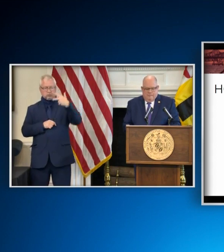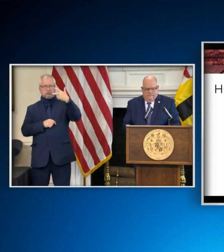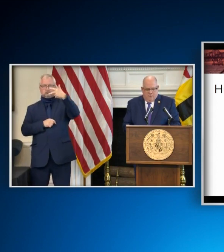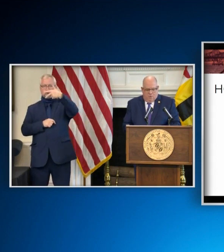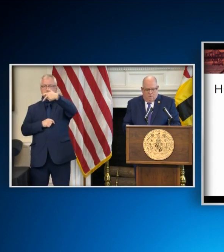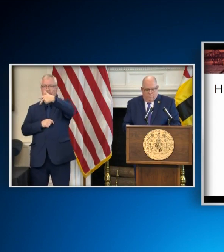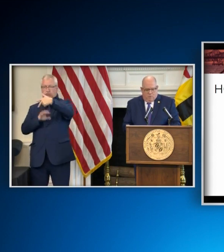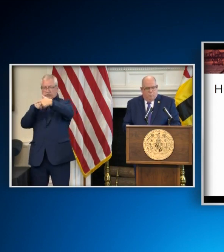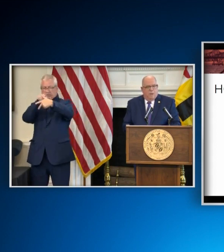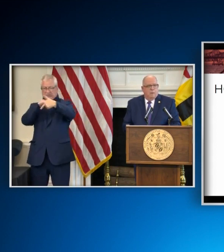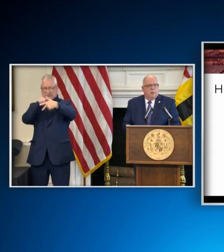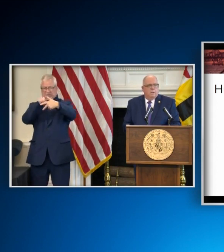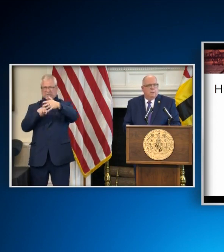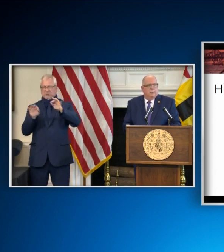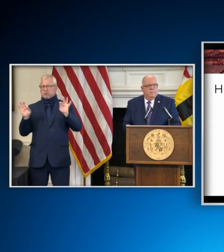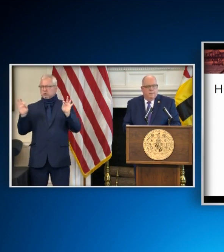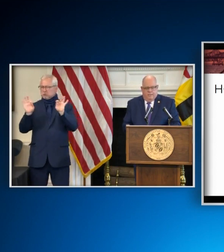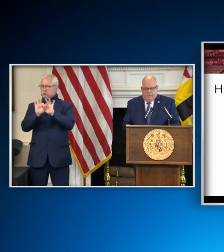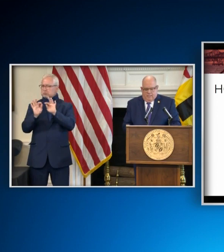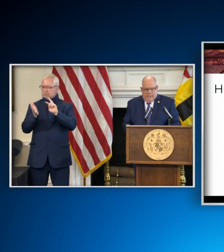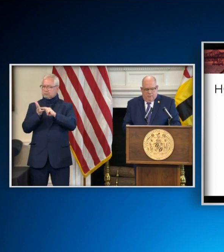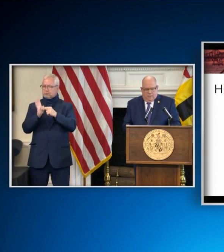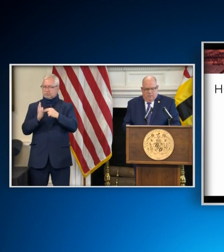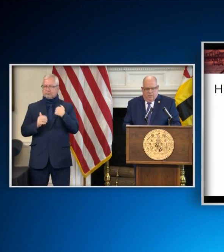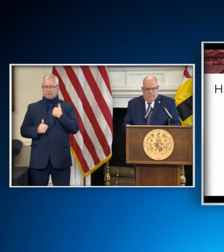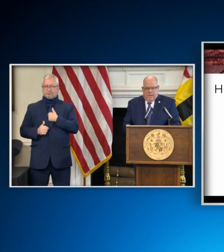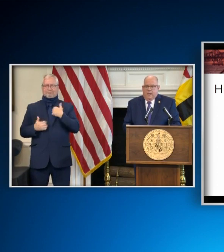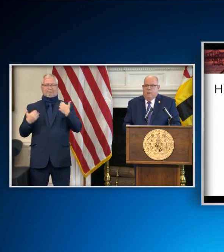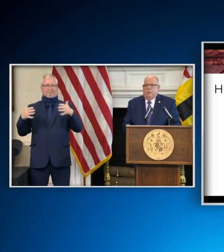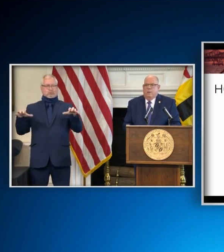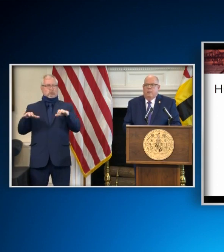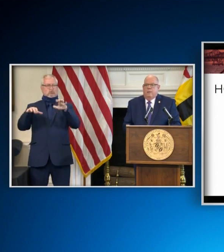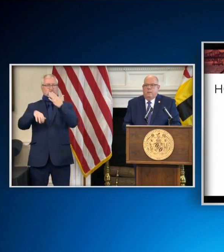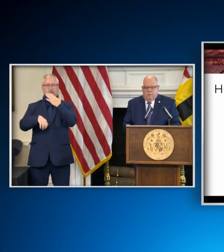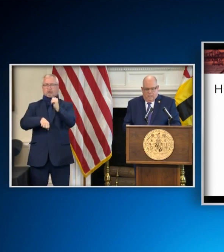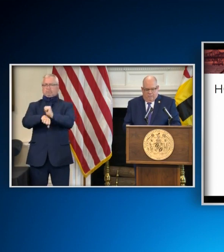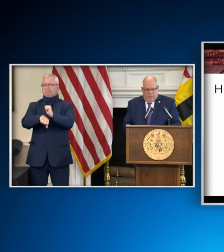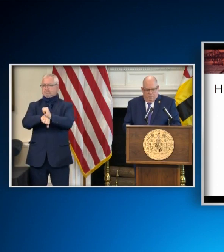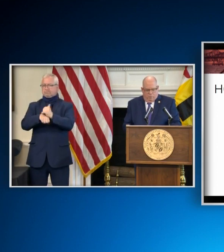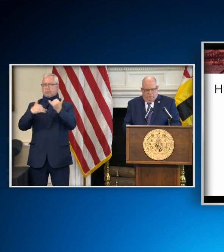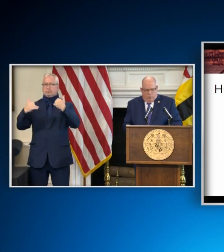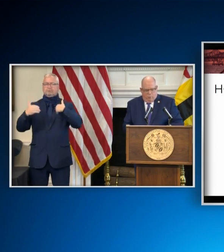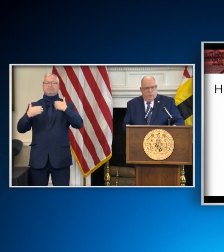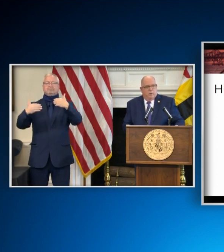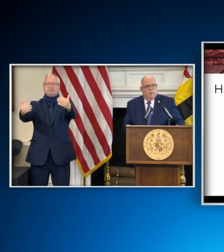AND BY THE IMPROVEMENTS IN THE IMPORTANT DATA AND METRICS STATEWIDE.